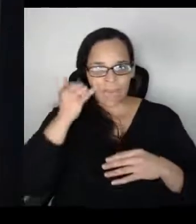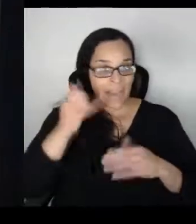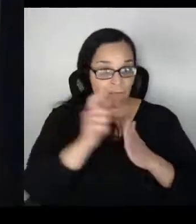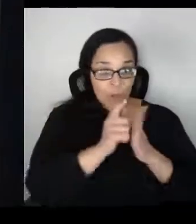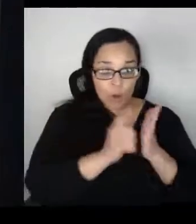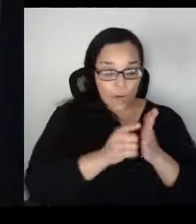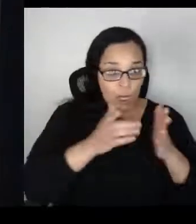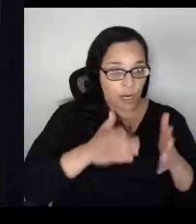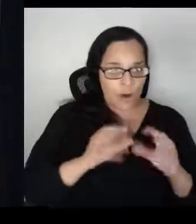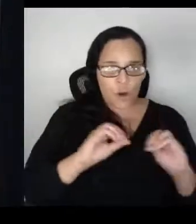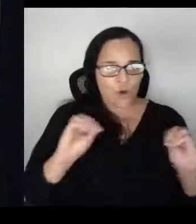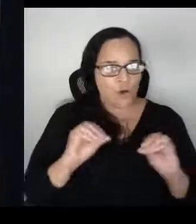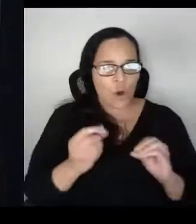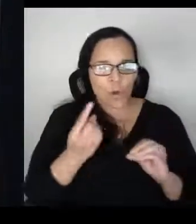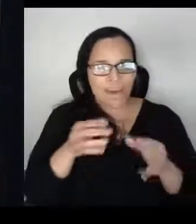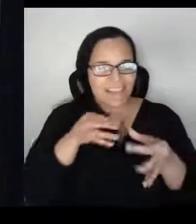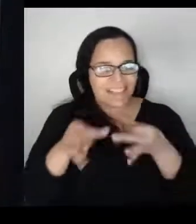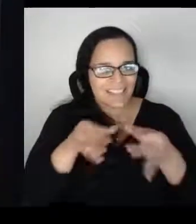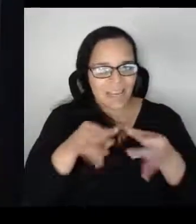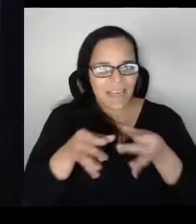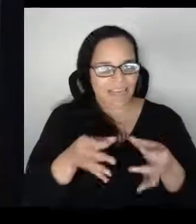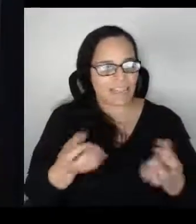what has happened, and they are living